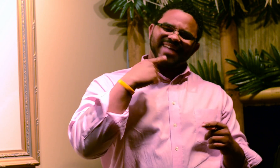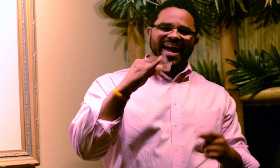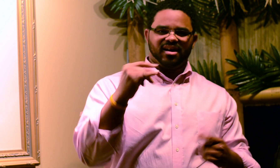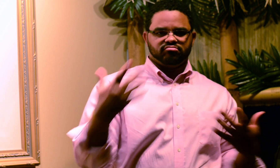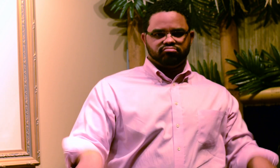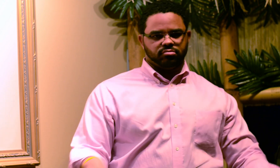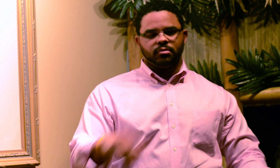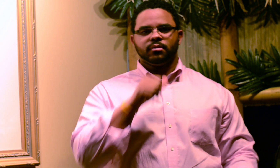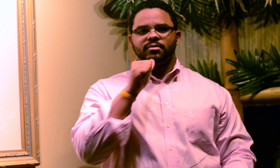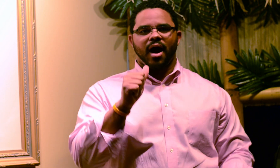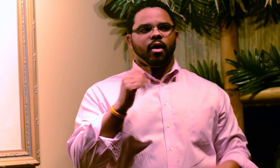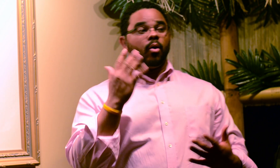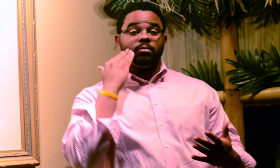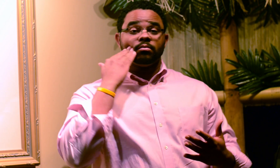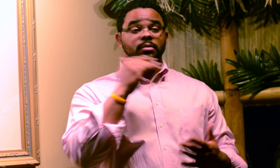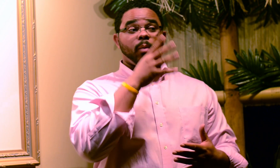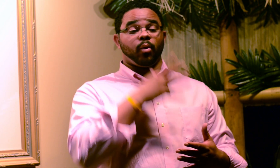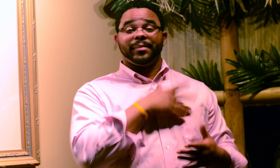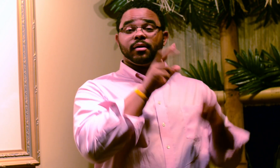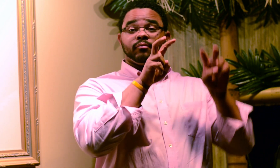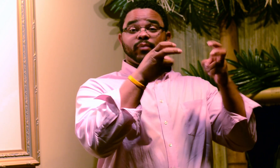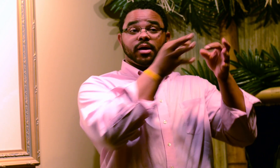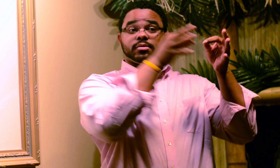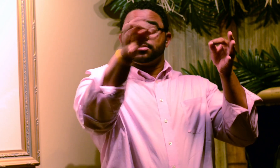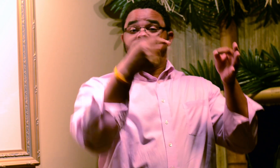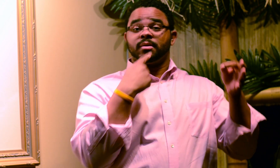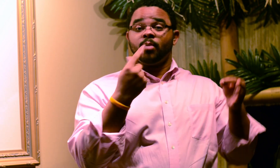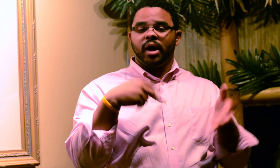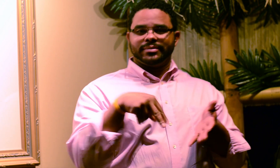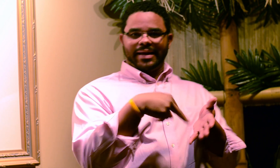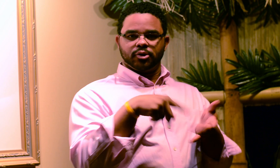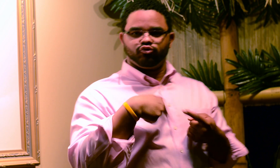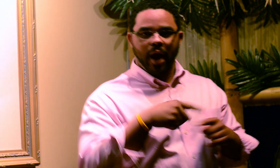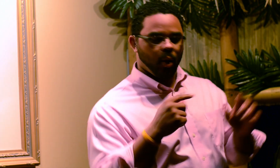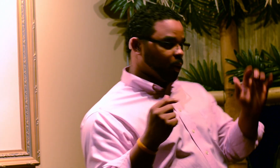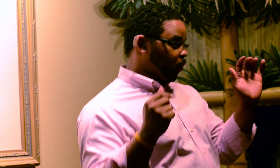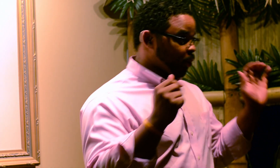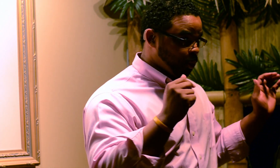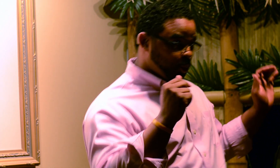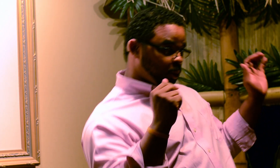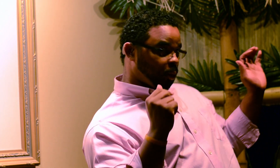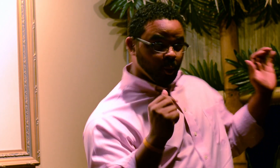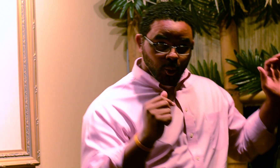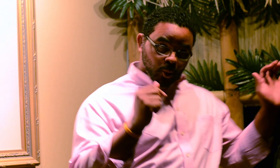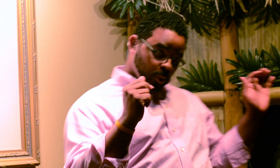Just say it like it is. Not like, you know, how that woman phrased it, dancing around.